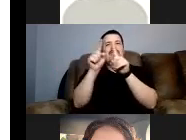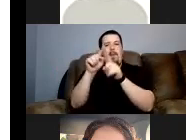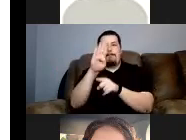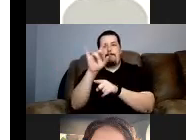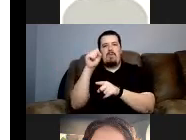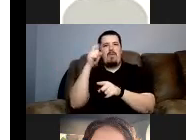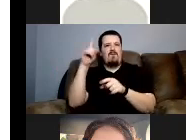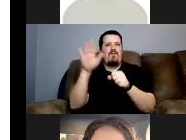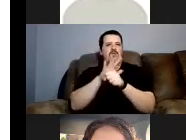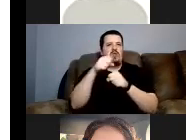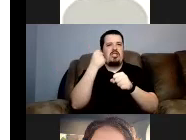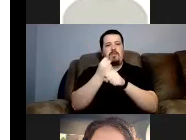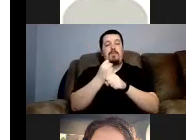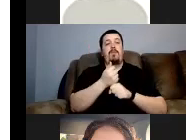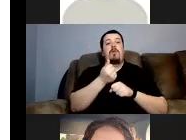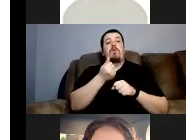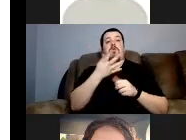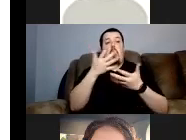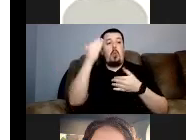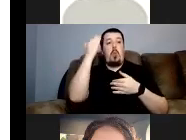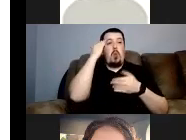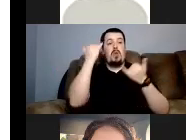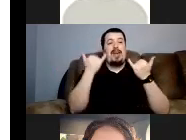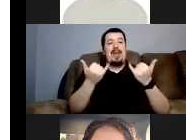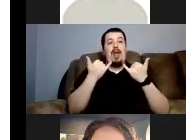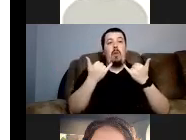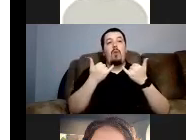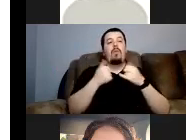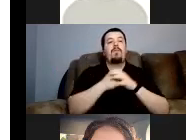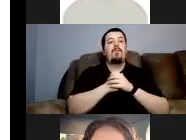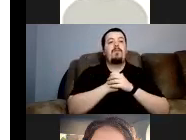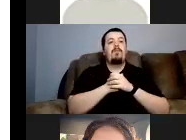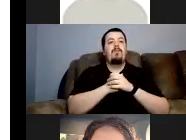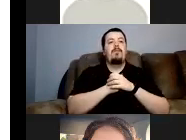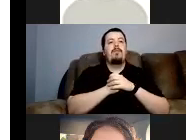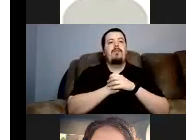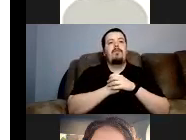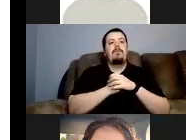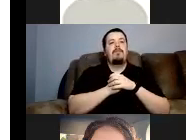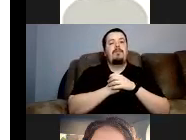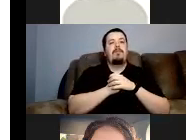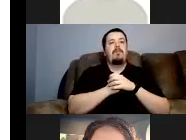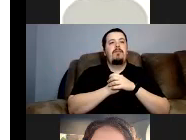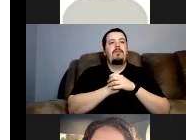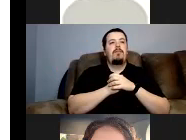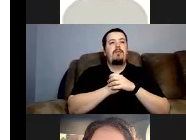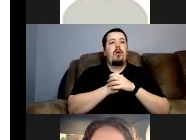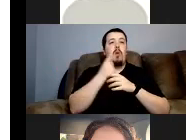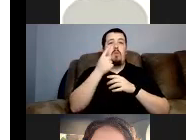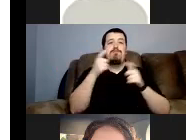So a couple things we already know now is that, early on, one of the big priorities is going to be